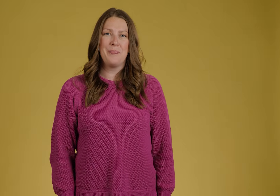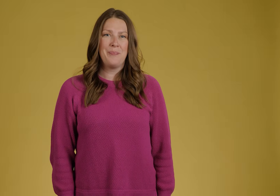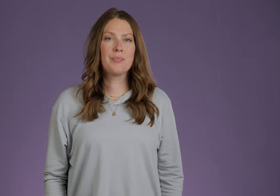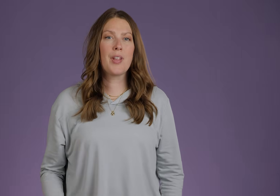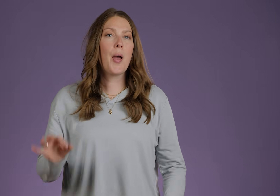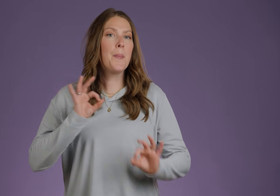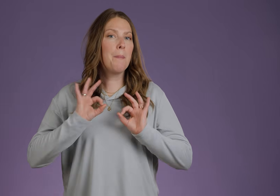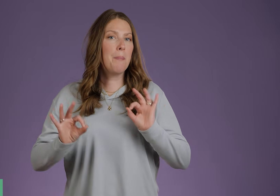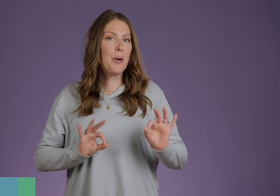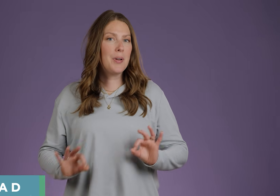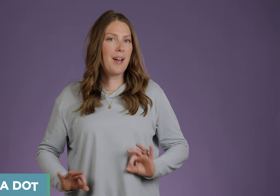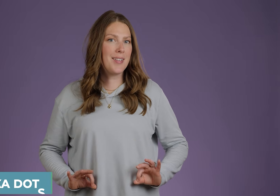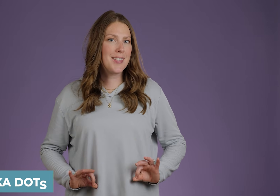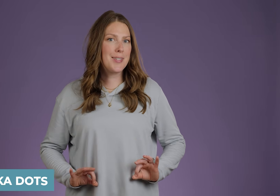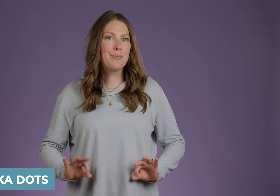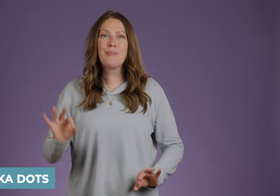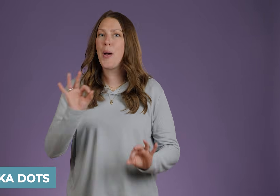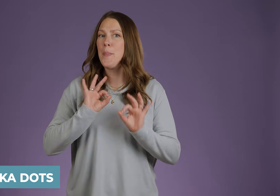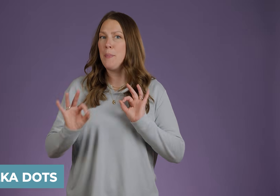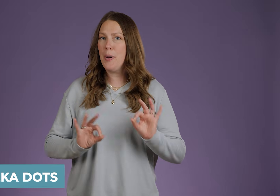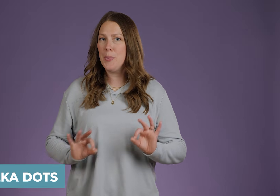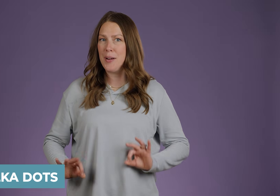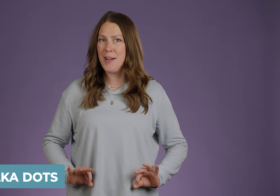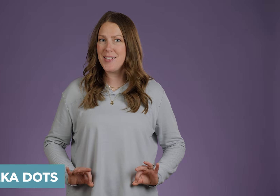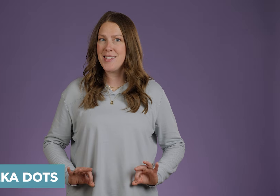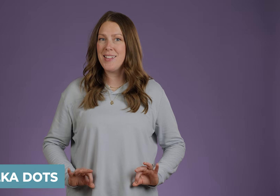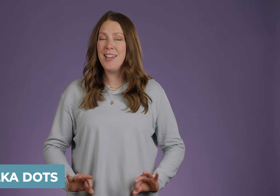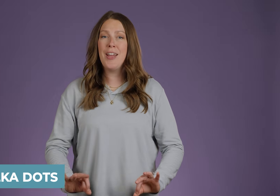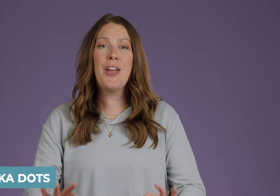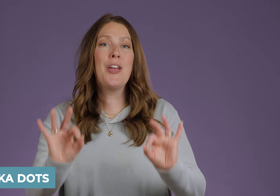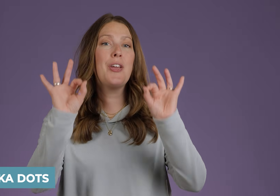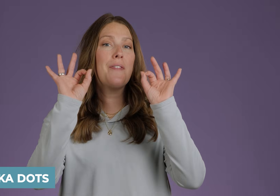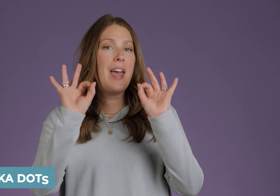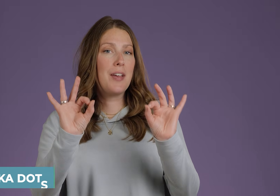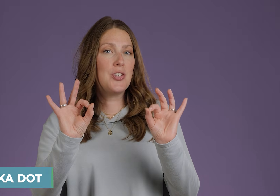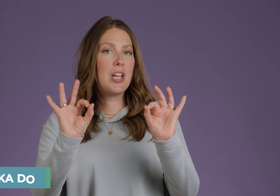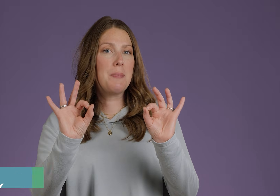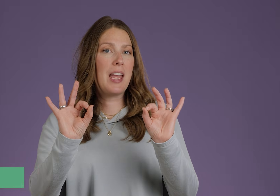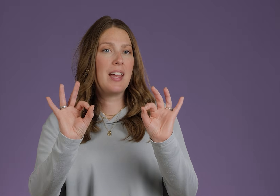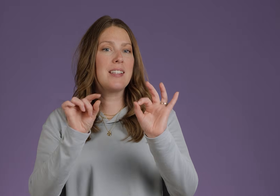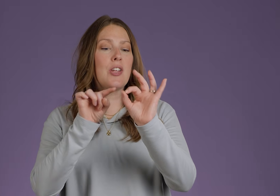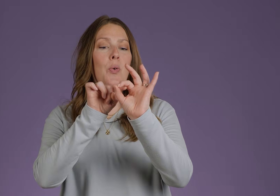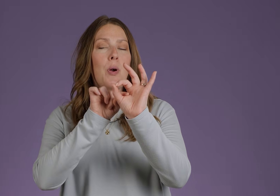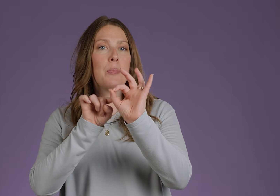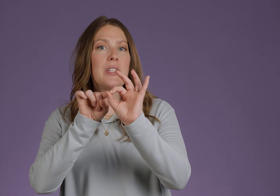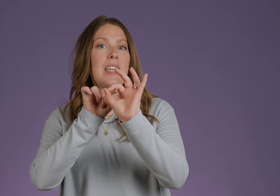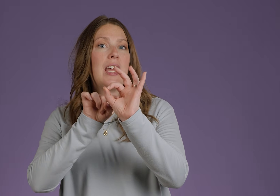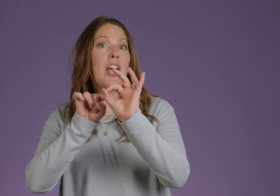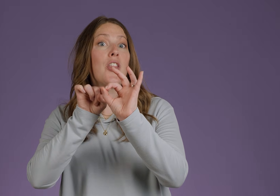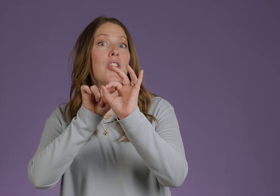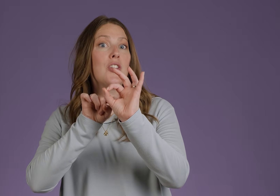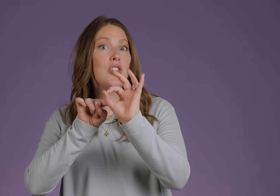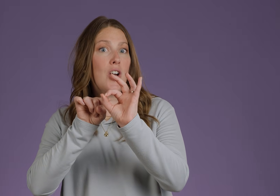Polka dots. You have F-shaped hands representing the dots.